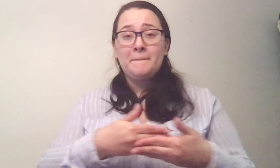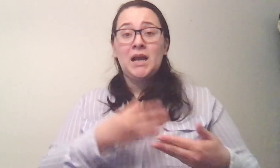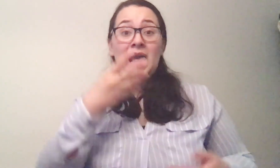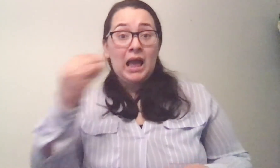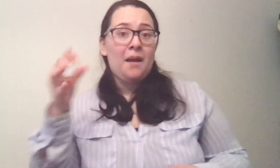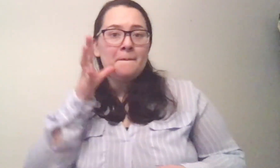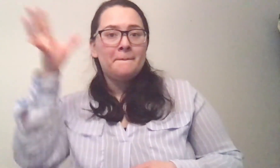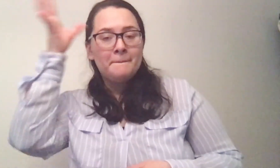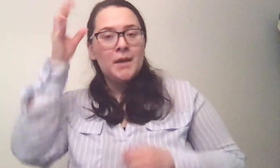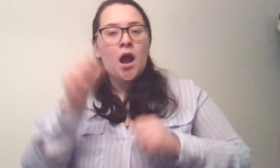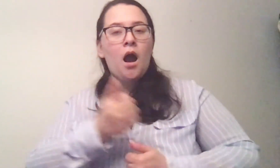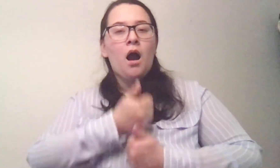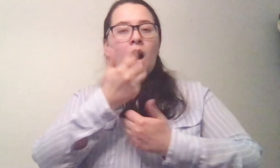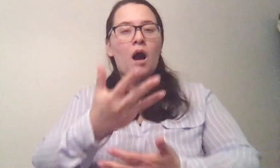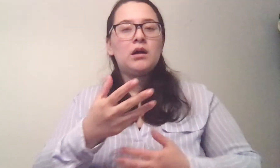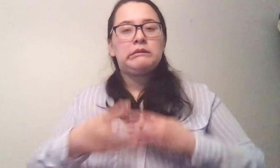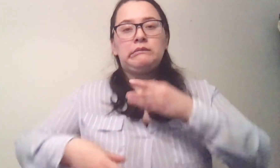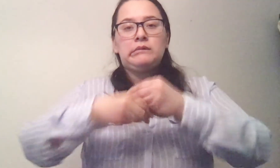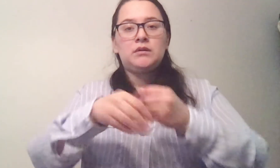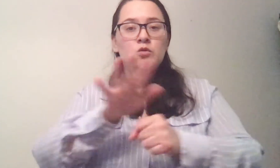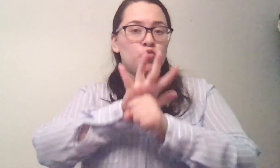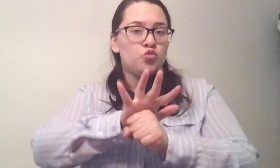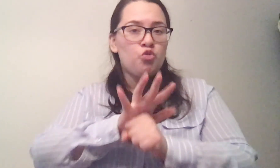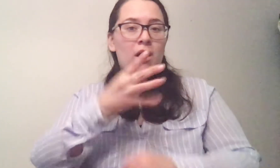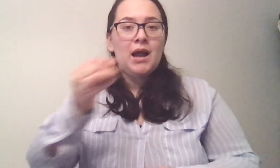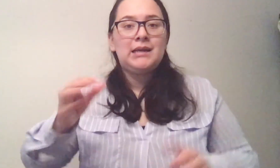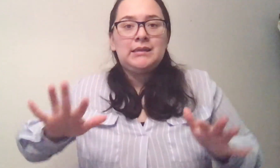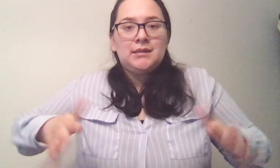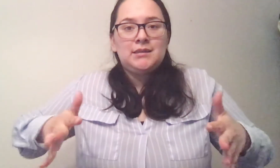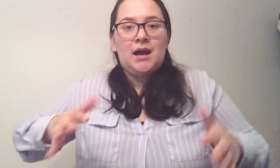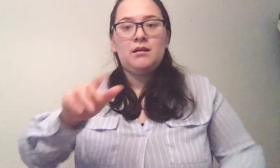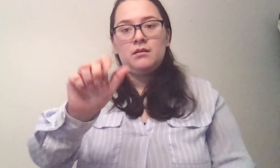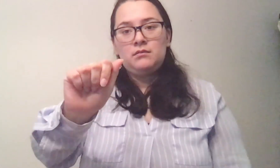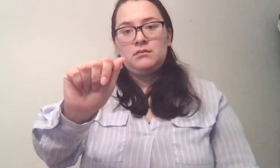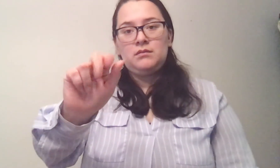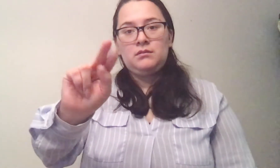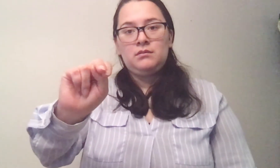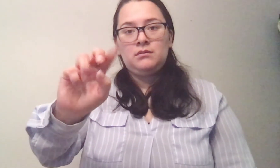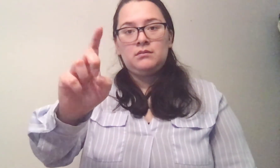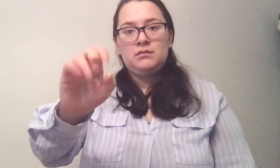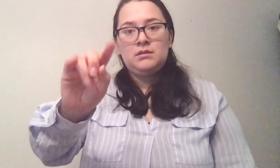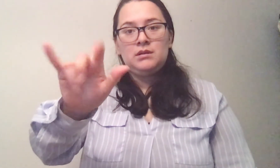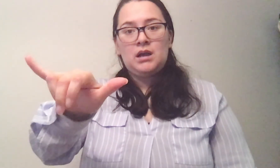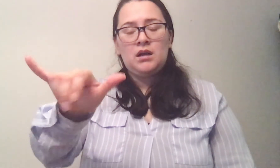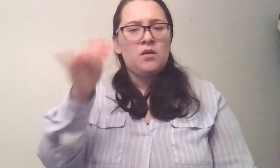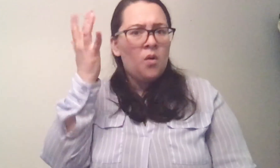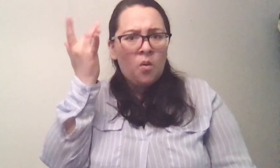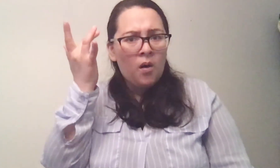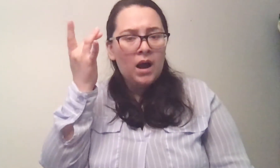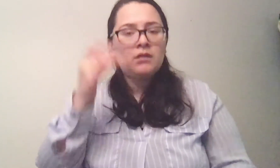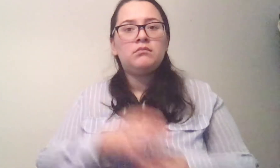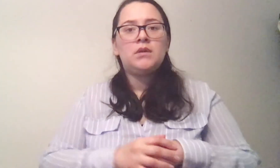and parents are exhausted plus added stress and anxiety. Why?